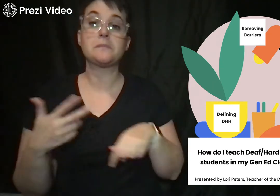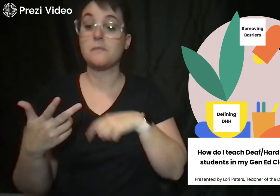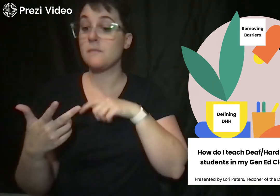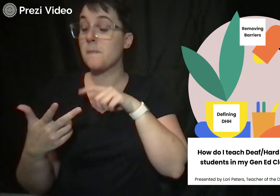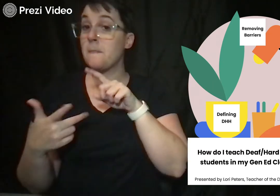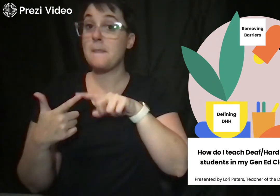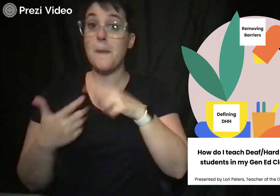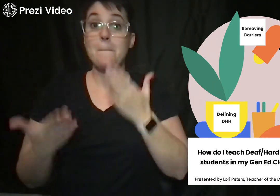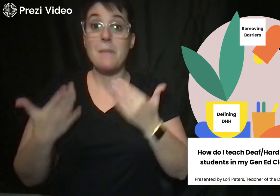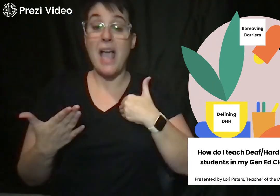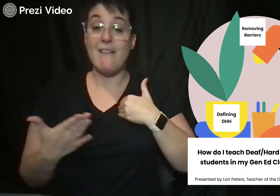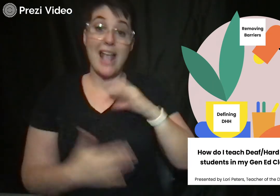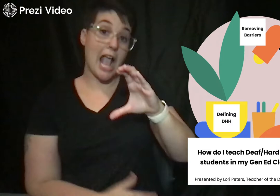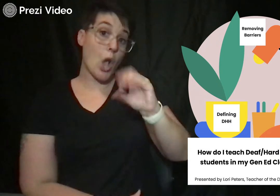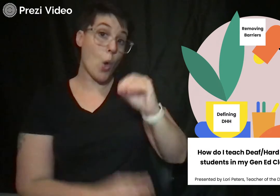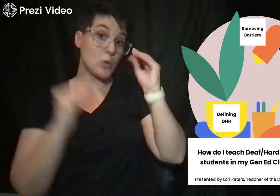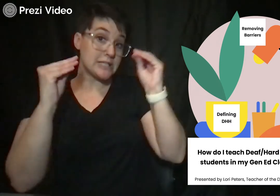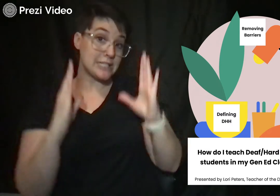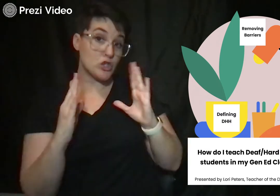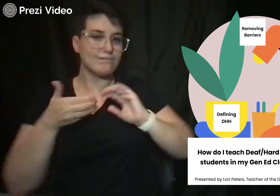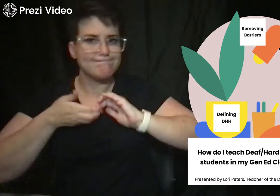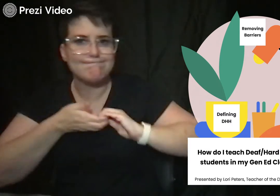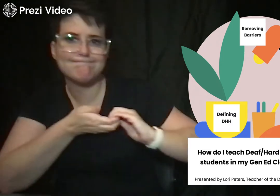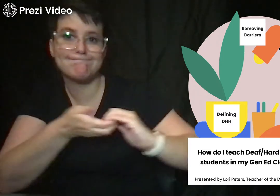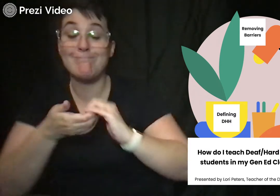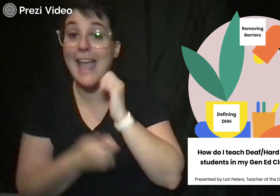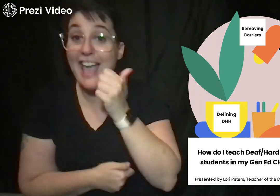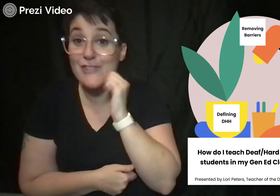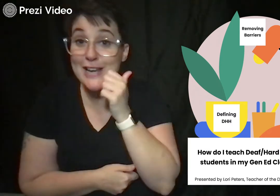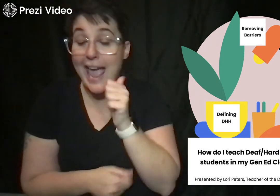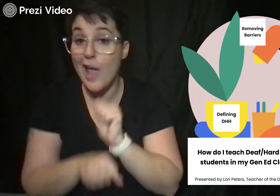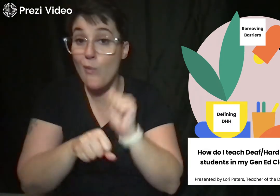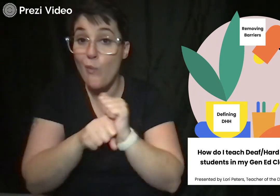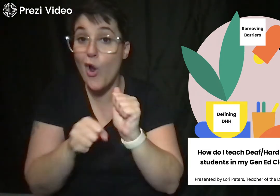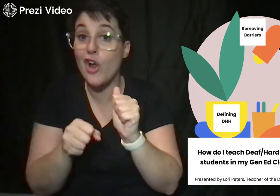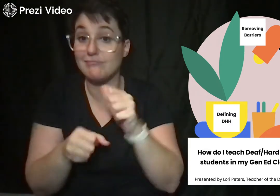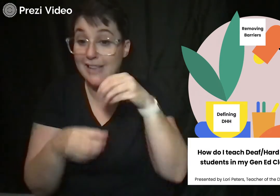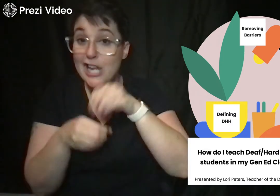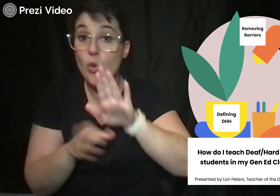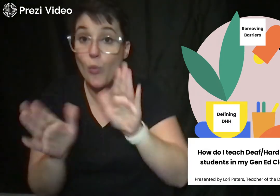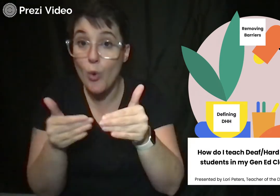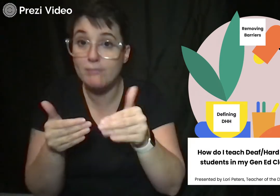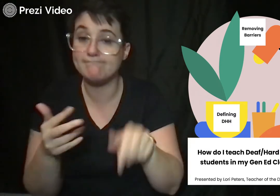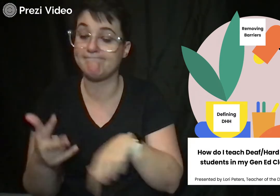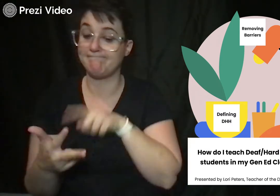You may also have a co-teacher in your class every day.